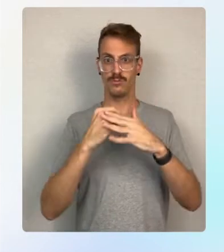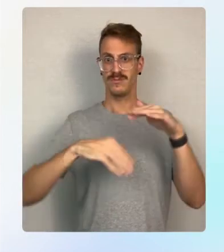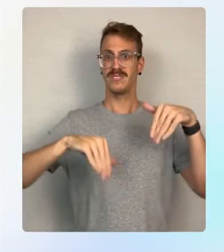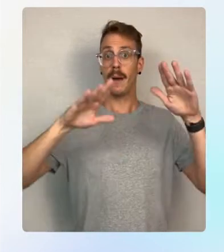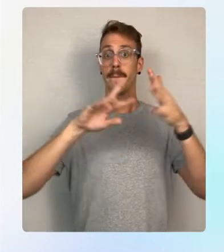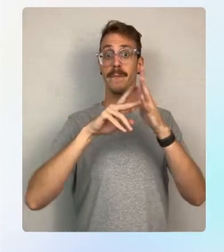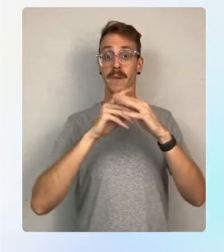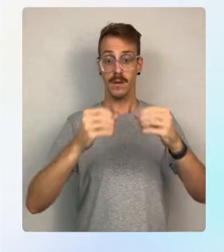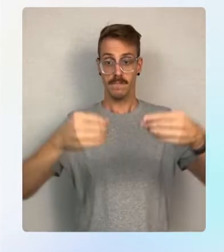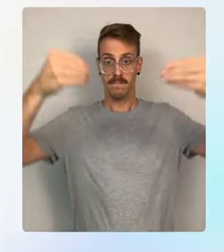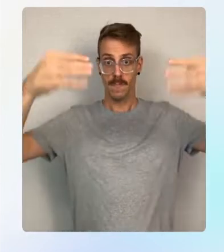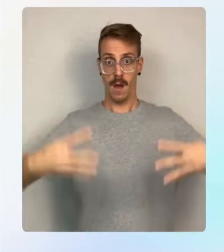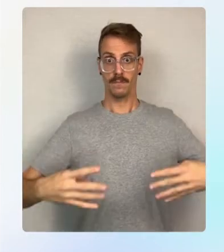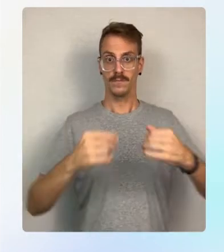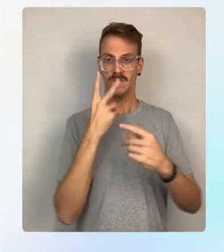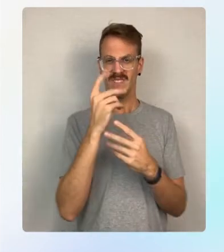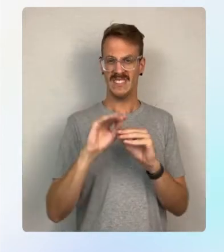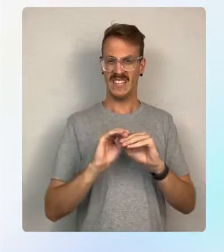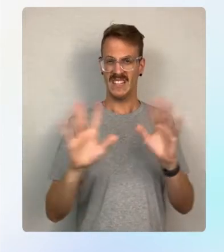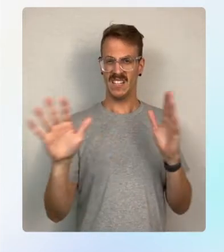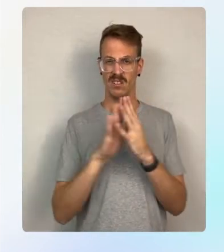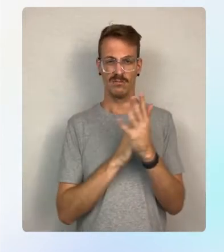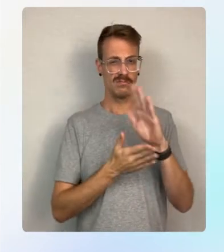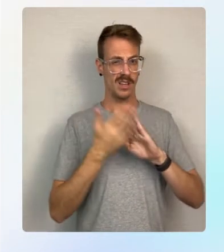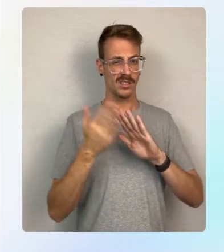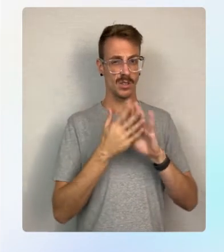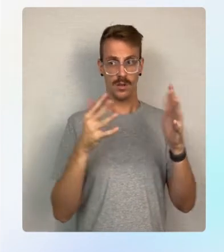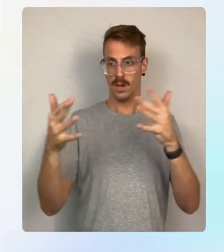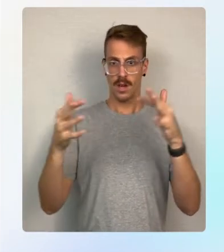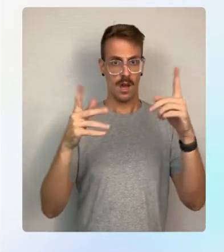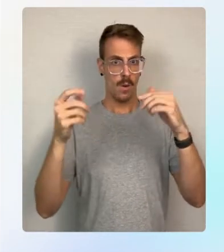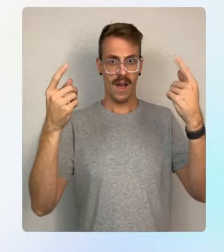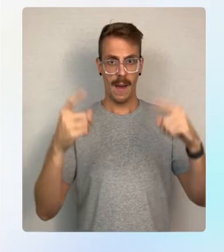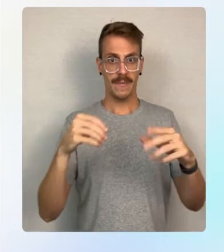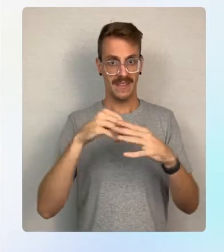That way, you can clearly see the execution dynamics of your app on the device.